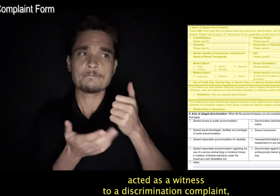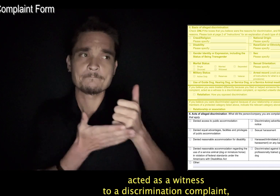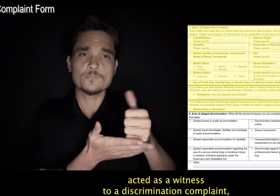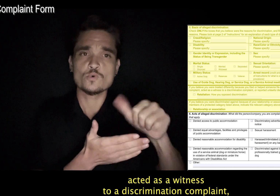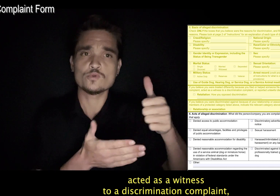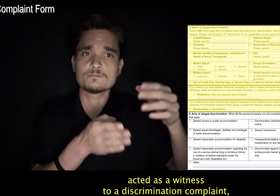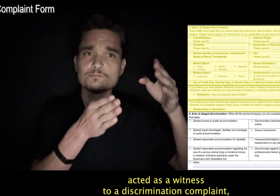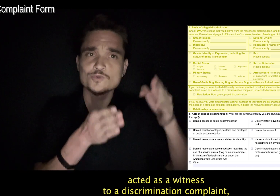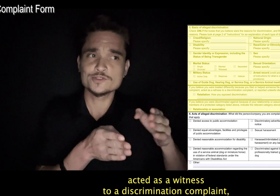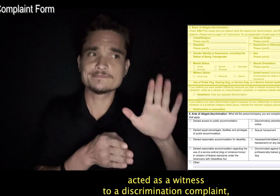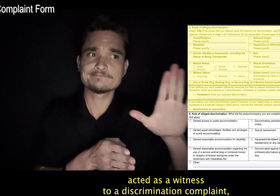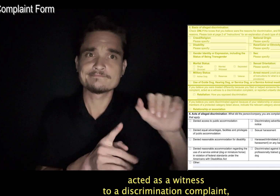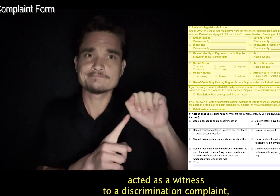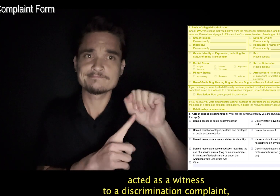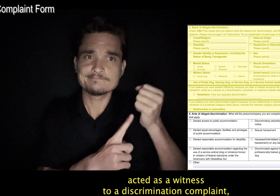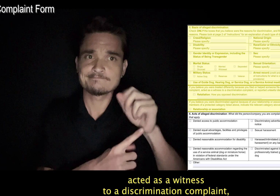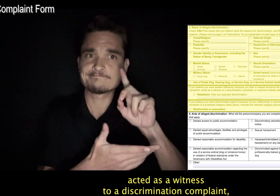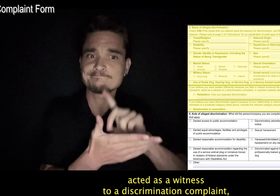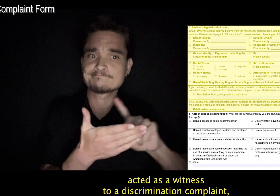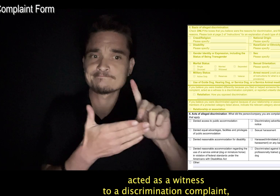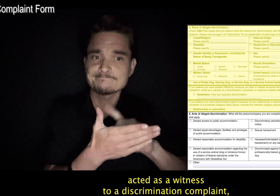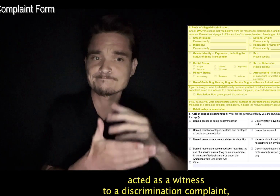acted as a witness to a discrimination complaint,